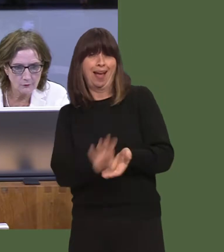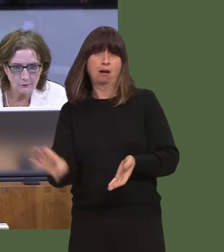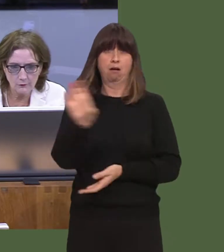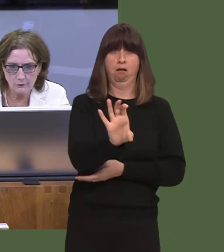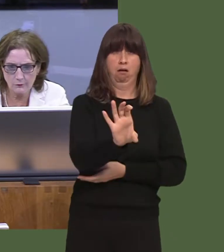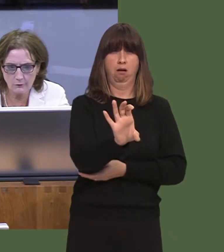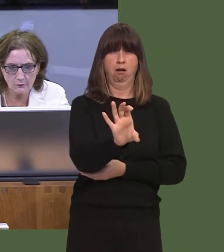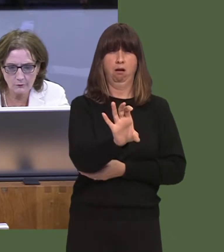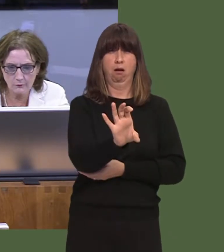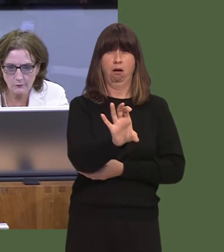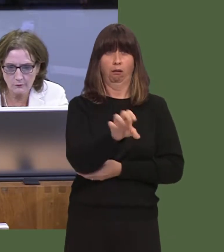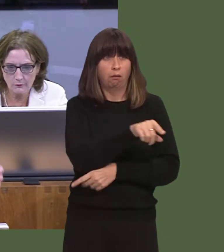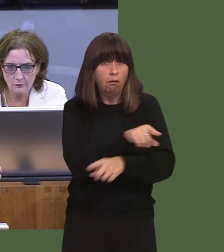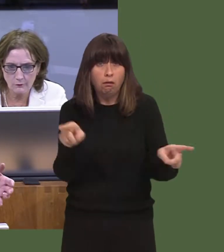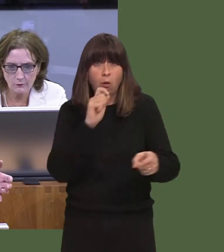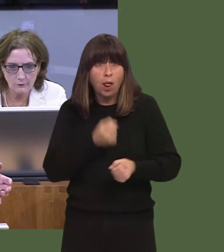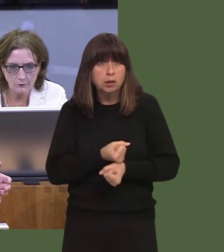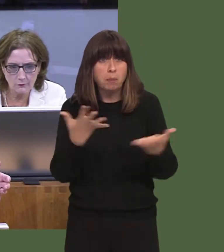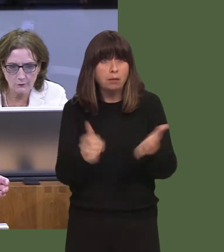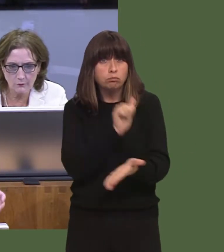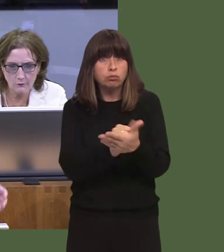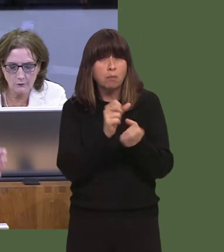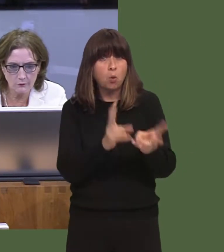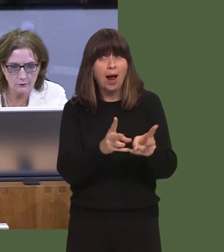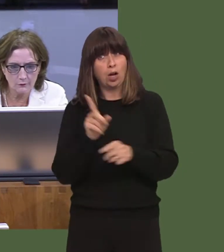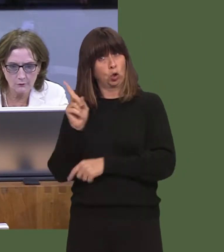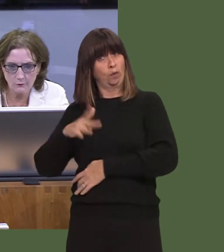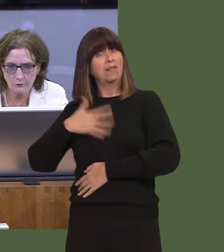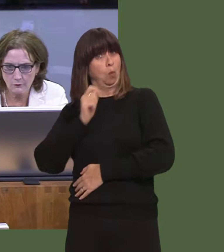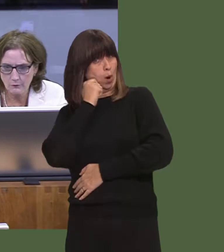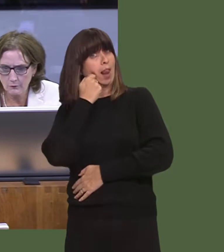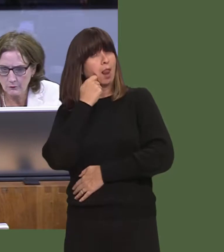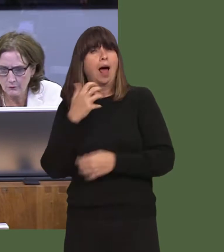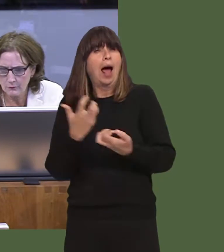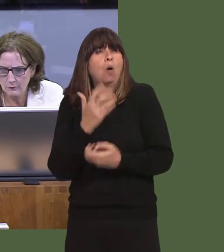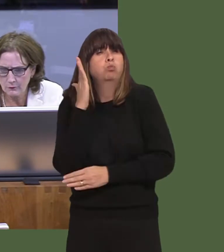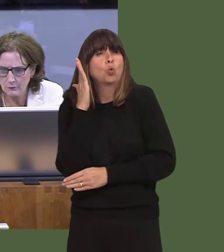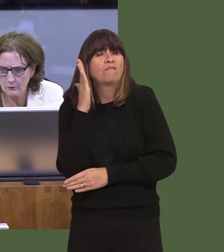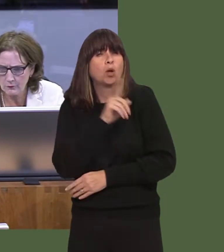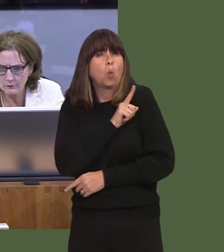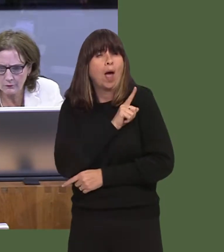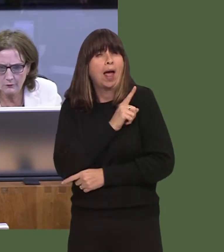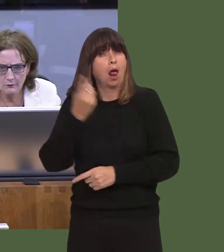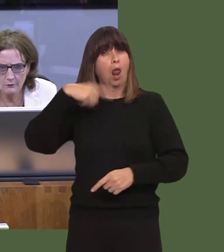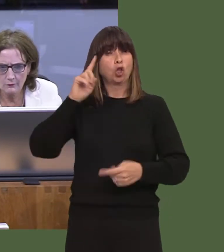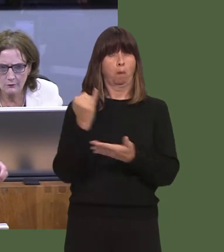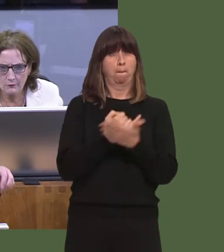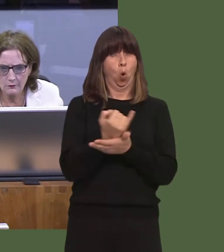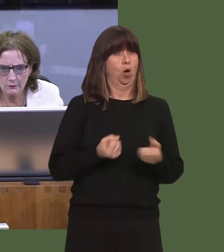How confident are you that that will be able to be spent wisely by the health boards, and how can you evidence that those who didn't spend it well last year and had to have it